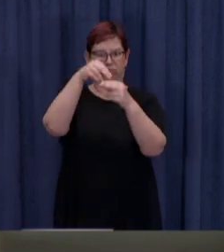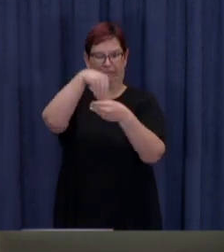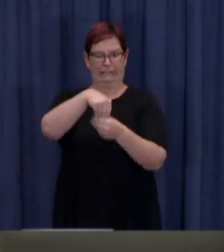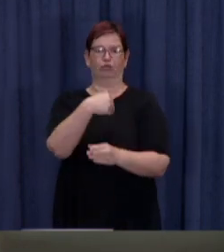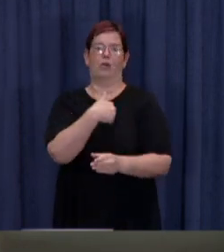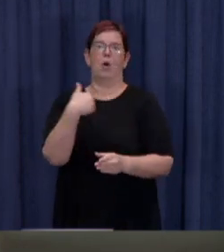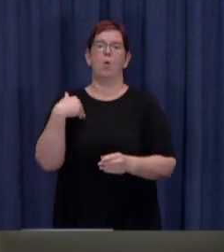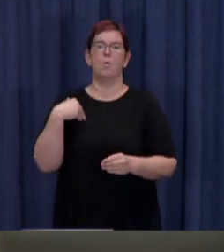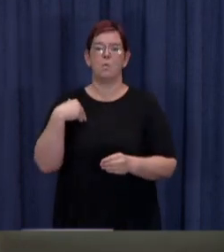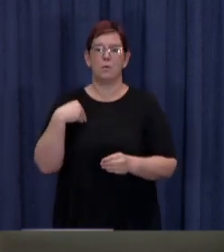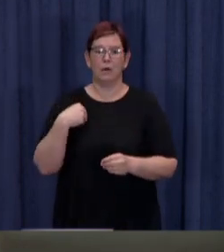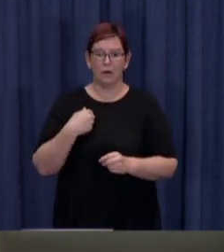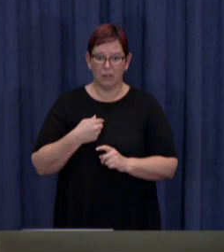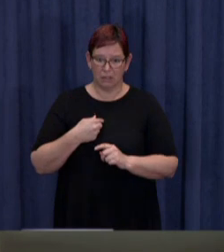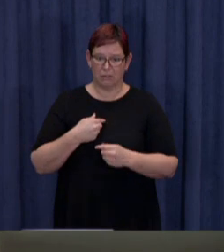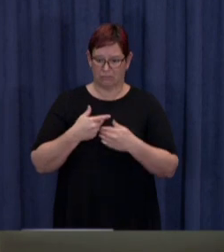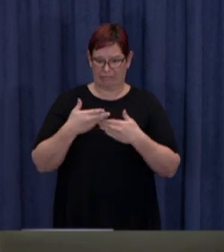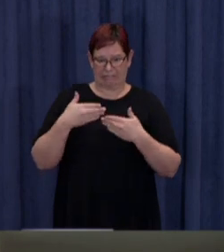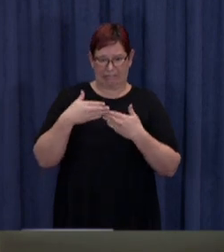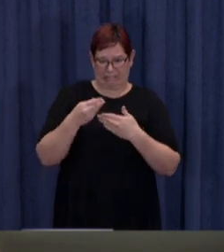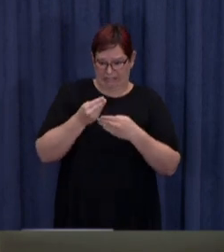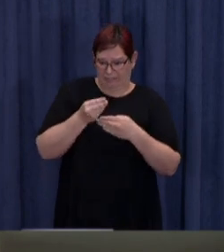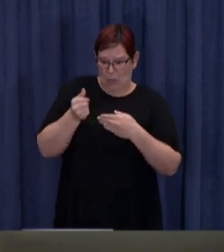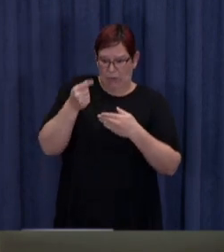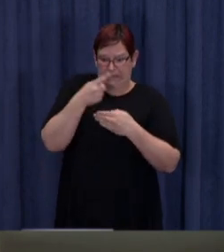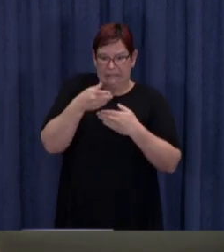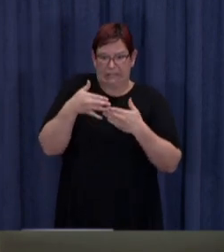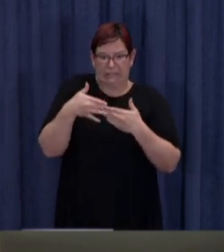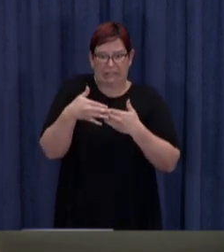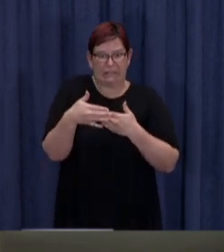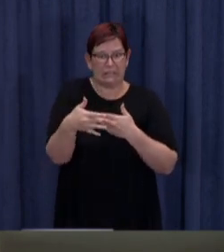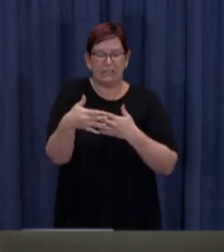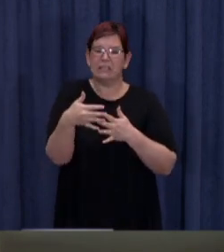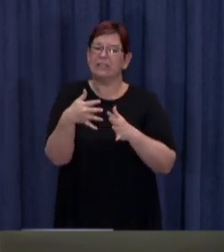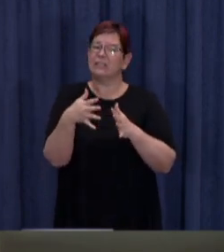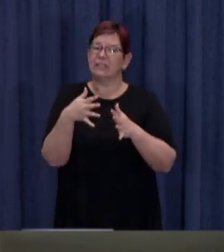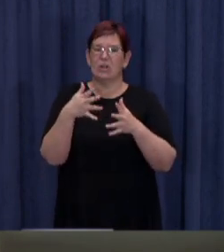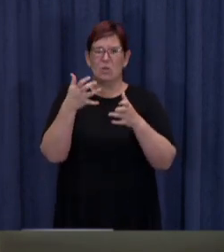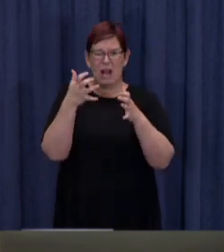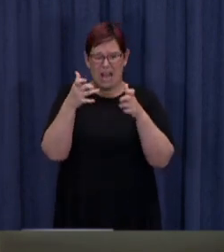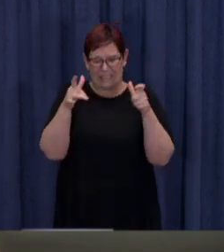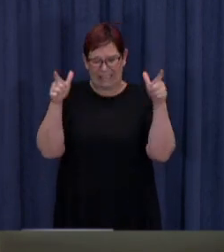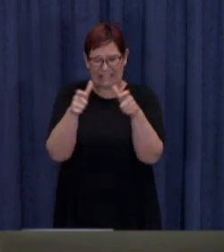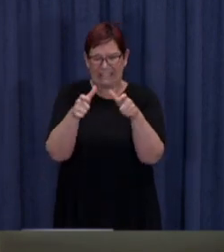crucial in our ongoing efforts to slow down the spread of COVID-19